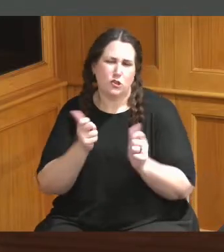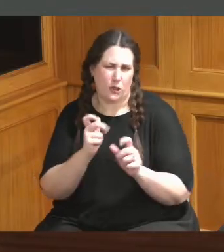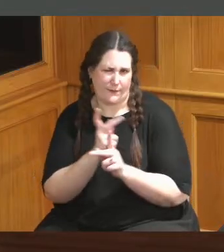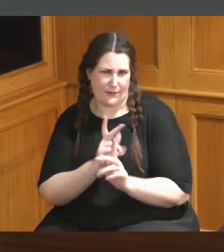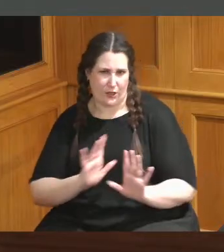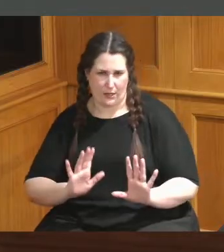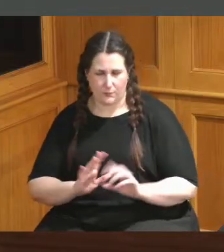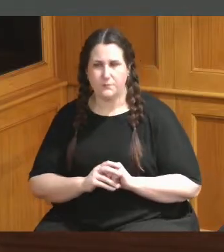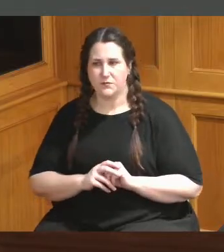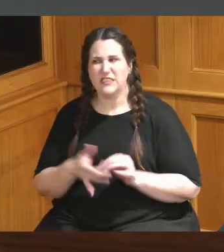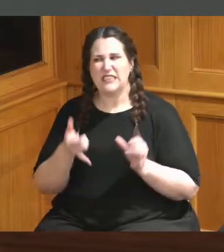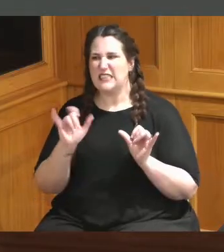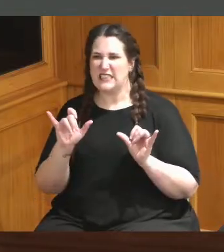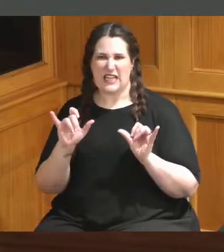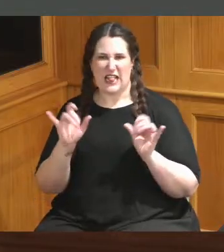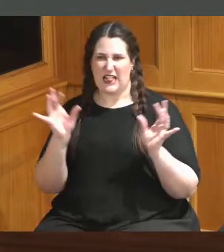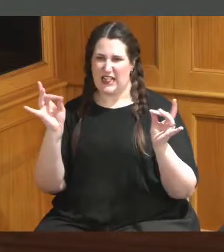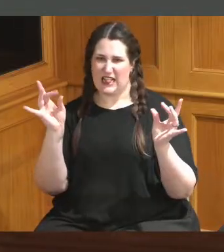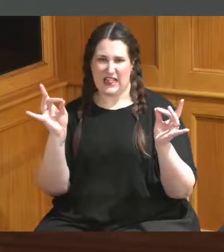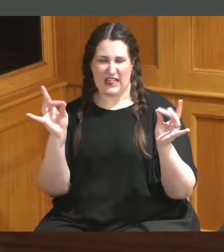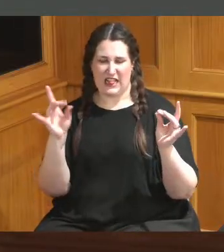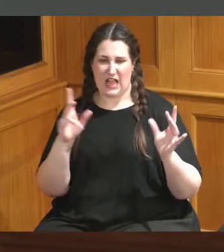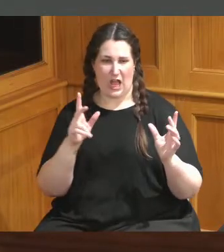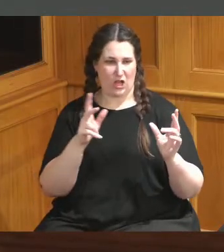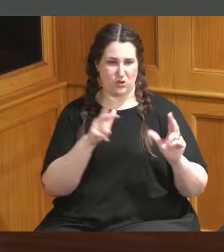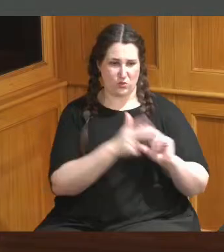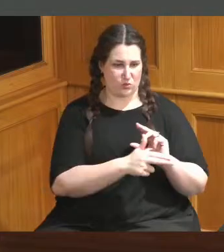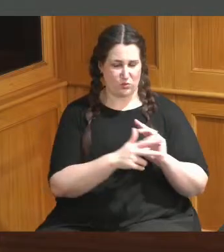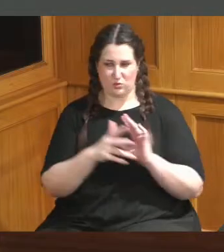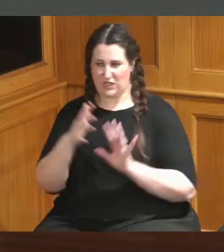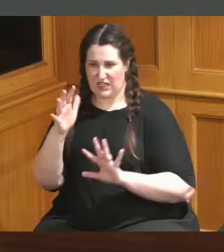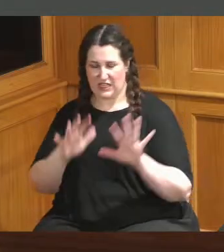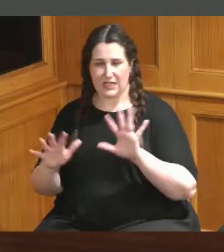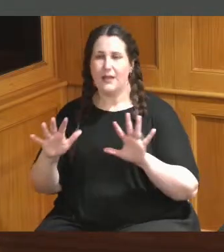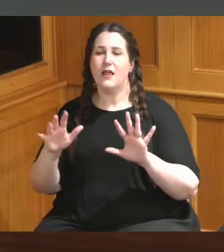Board. There's still a lot of reductions that need to be made. but they're doing their best